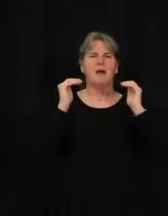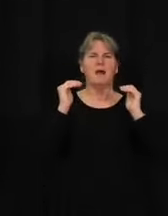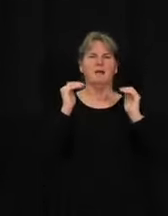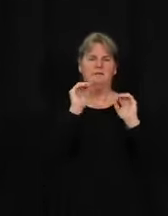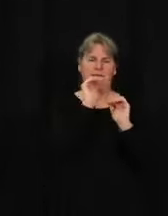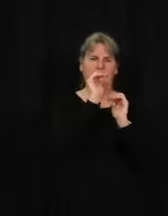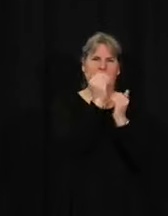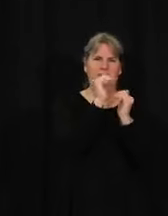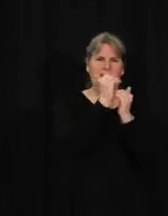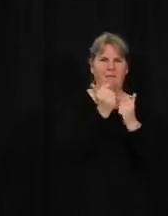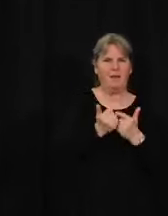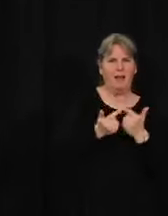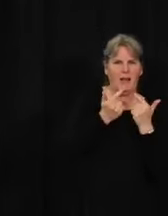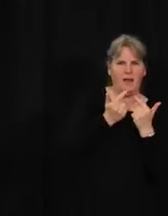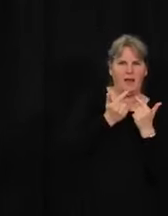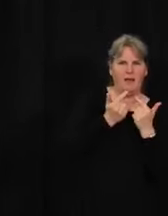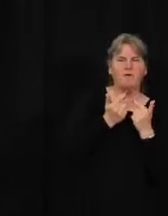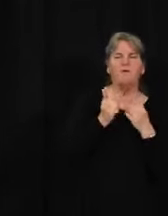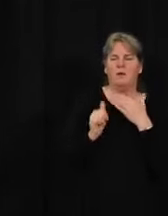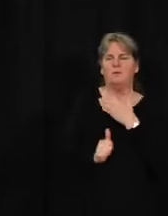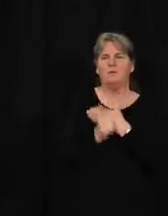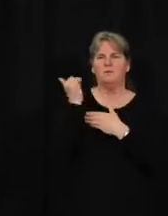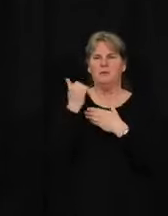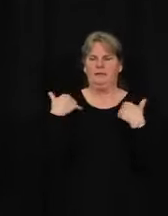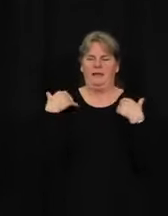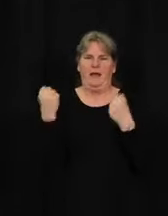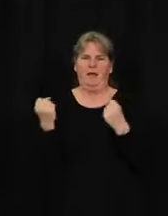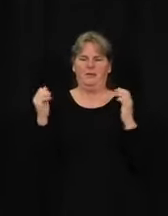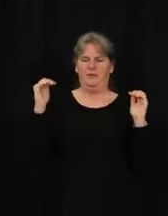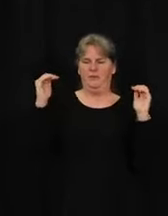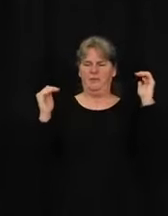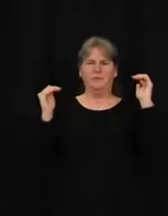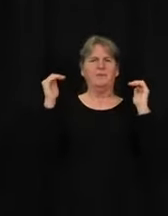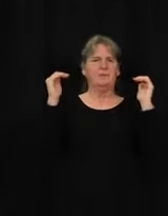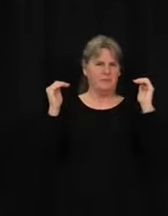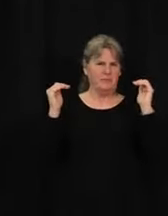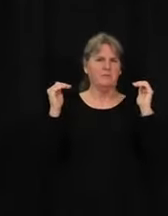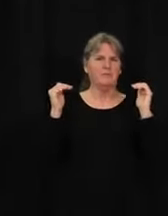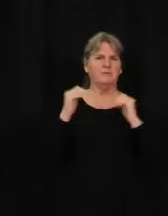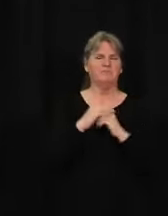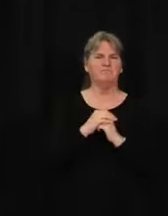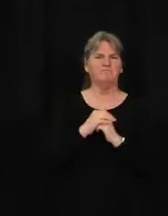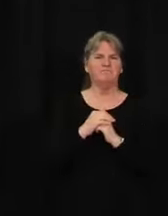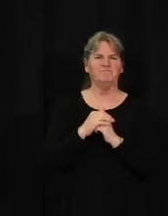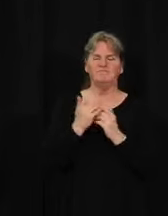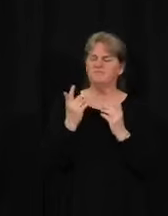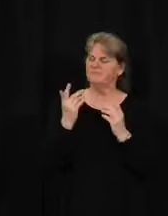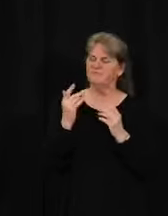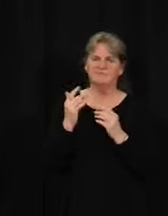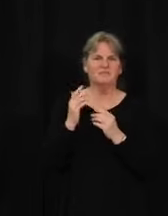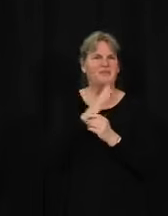lives with the risks to Yukoners' health posed by COVID's fickle and dangerous